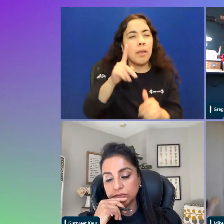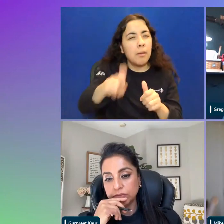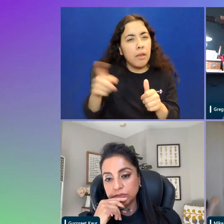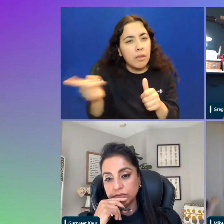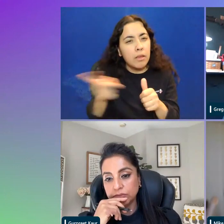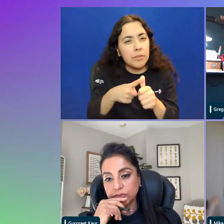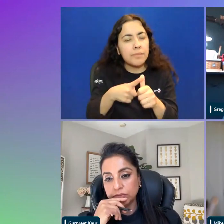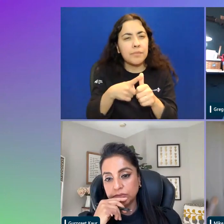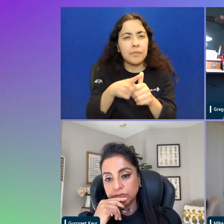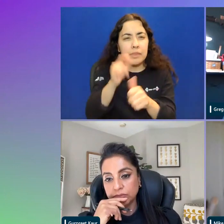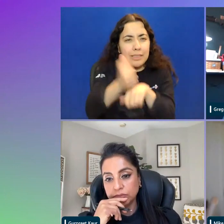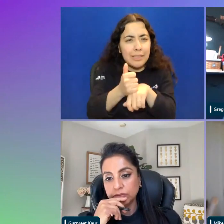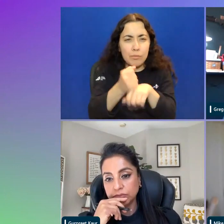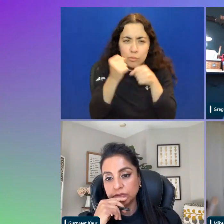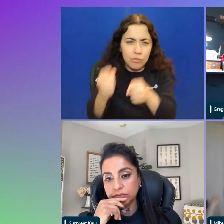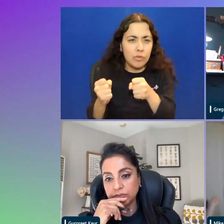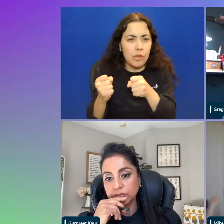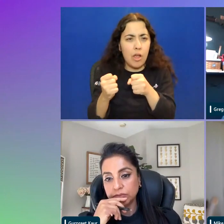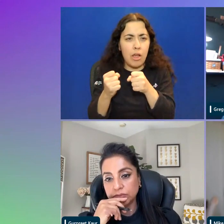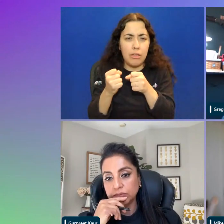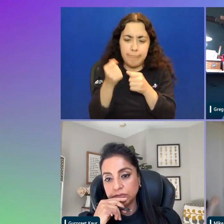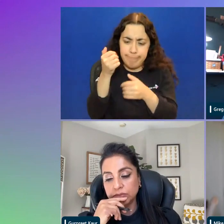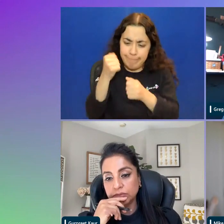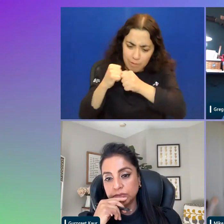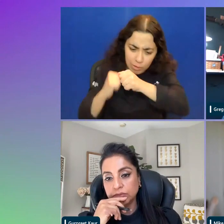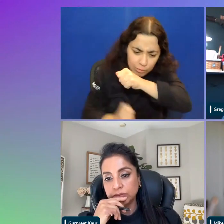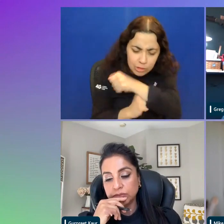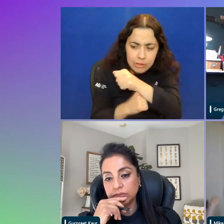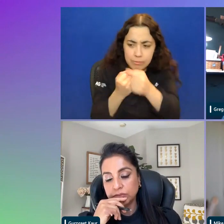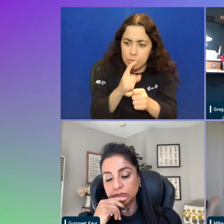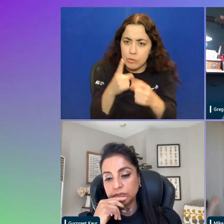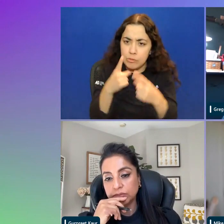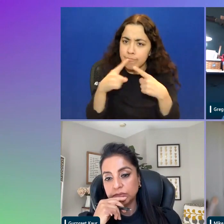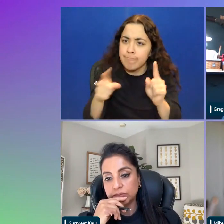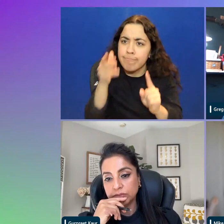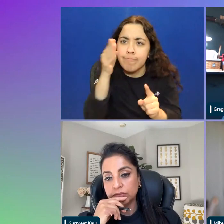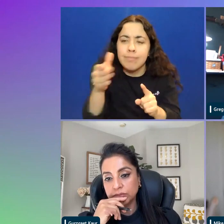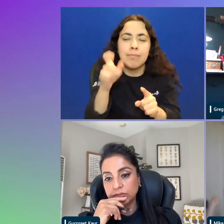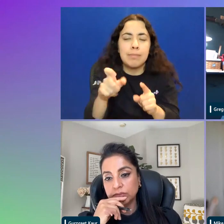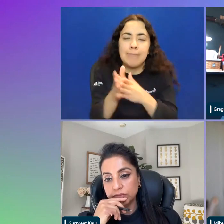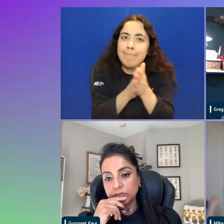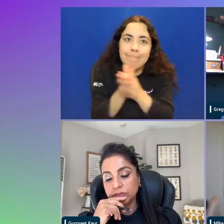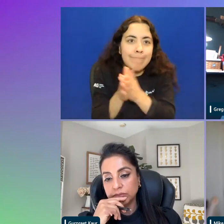and foundation to make these things successful. Over time. You need you need those super excited people, certainly to